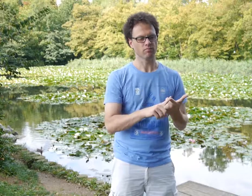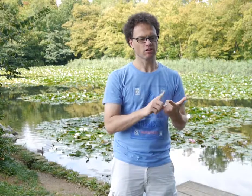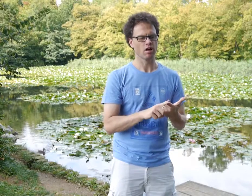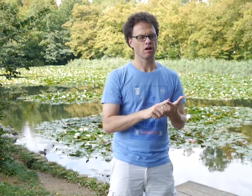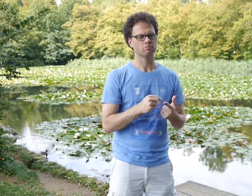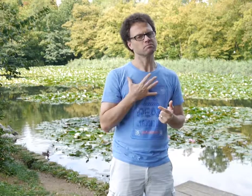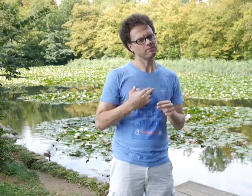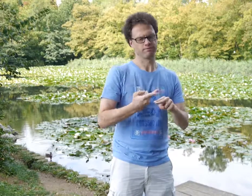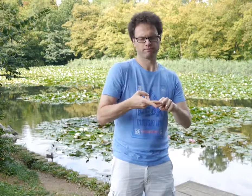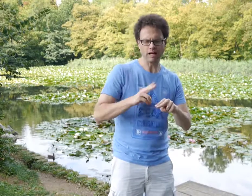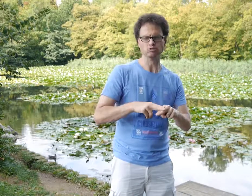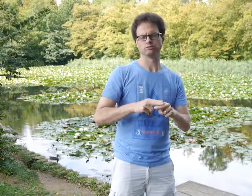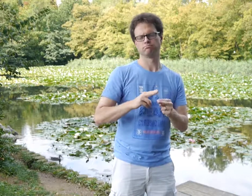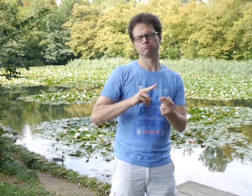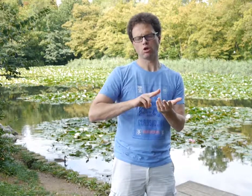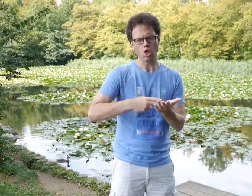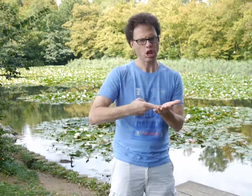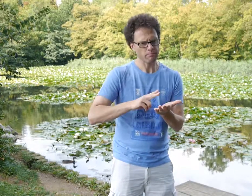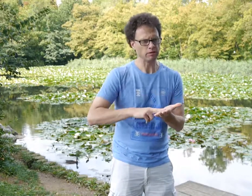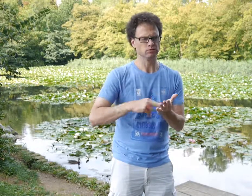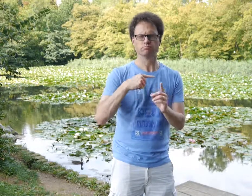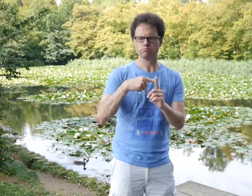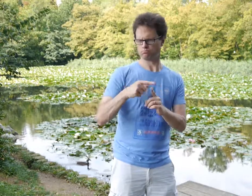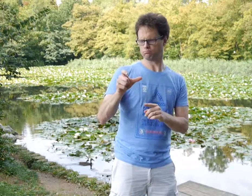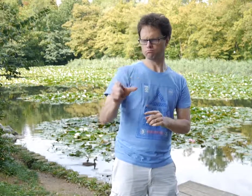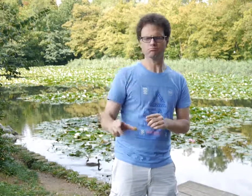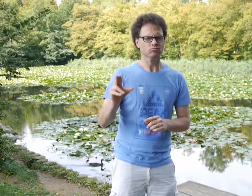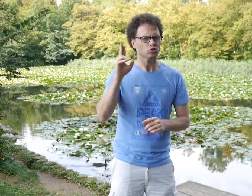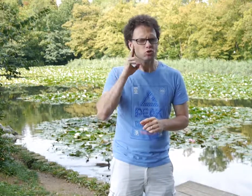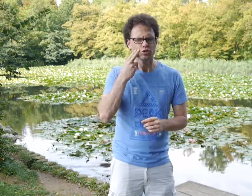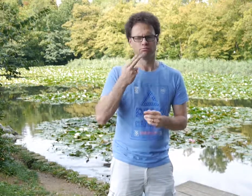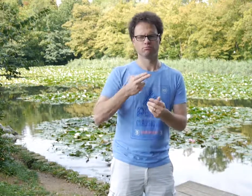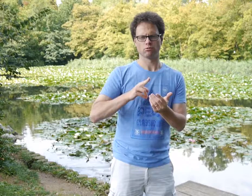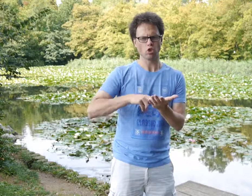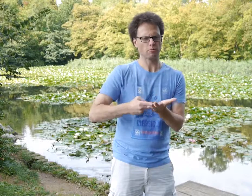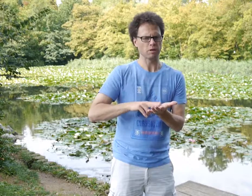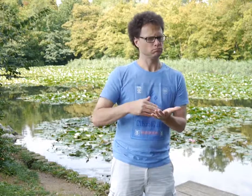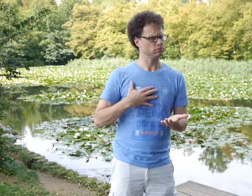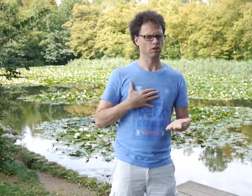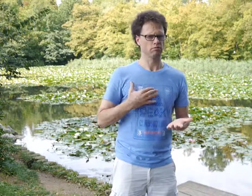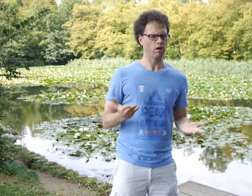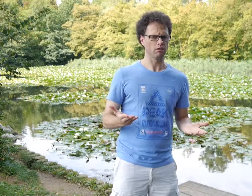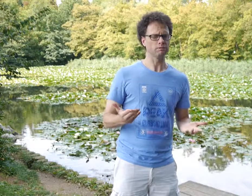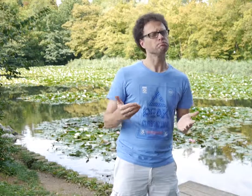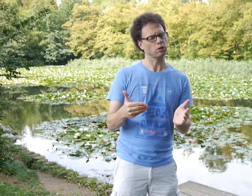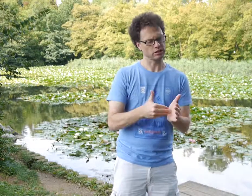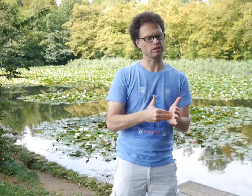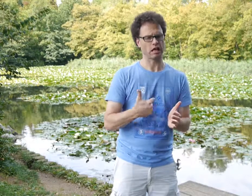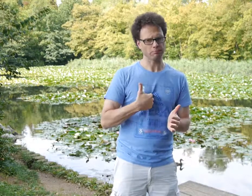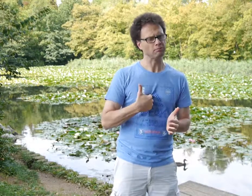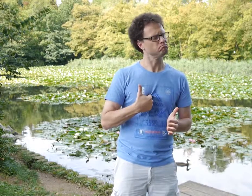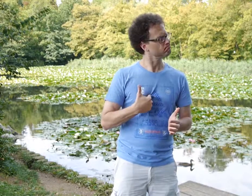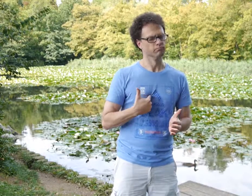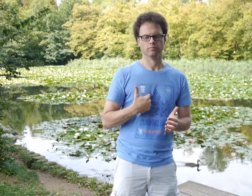I would like to be able to work with more interpreters, also deaf interpreters. Why do I need deaf interpreters?